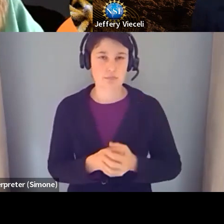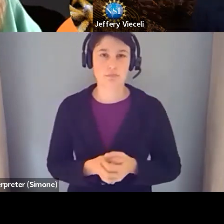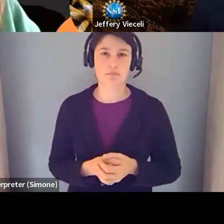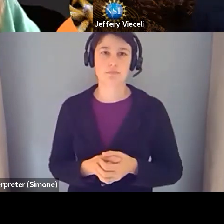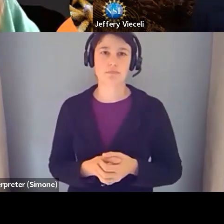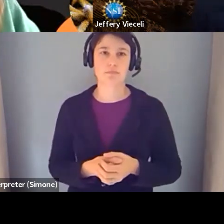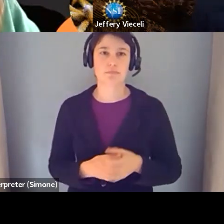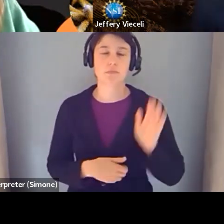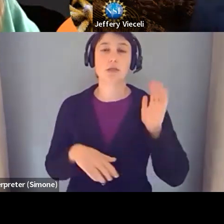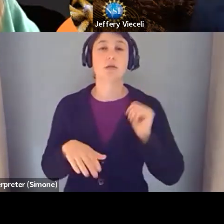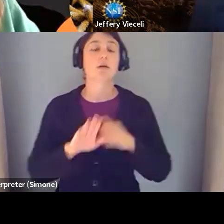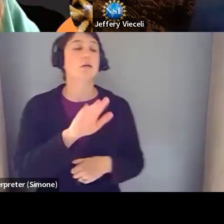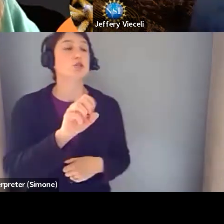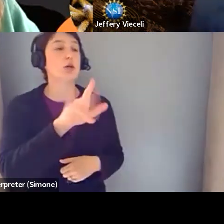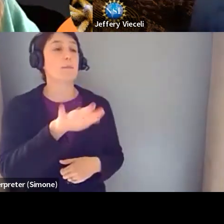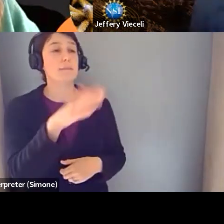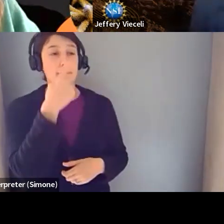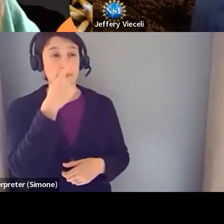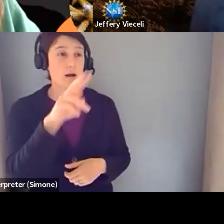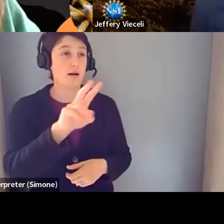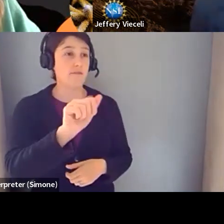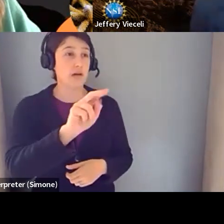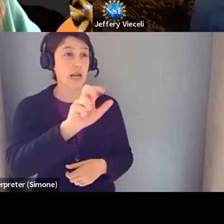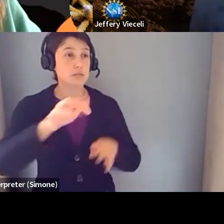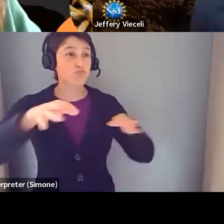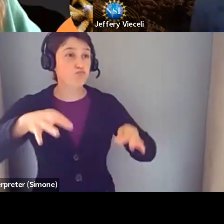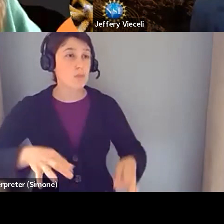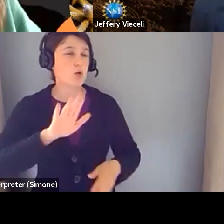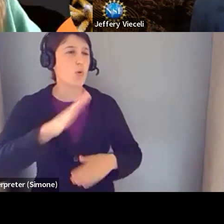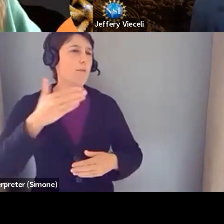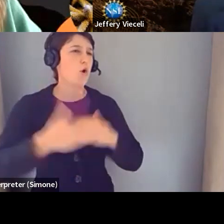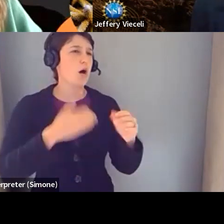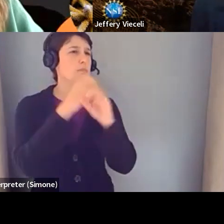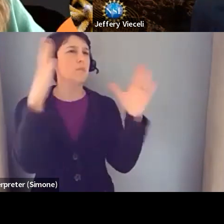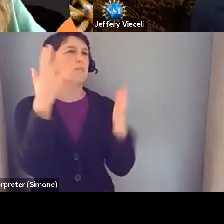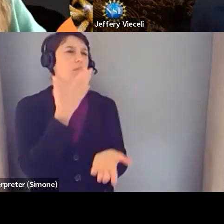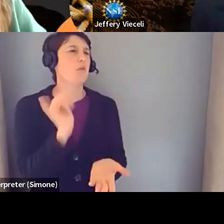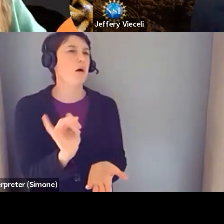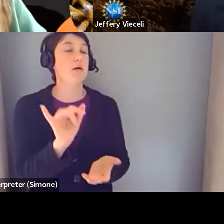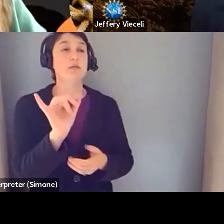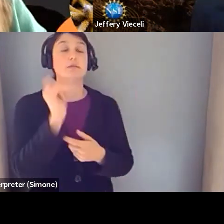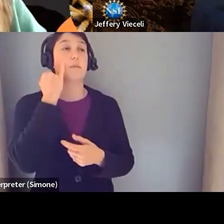Jeremy Leffler: And Vanessa, would you -- could you talk about what your process is if you were to see something in a budget